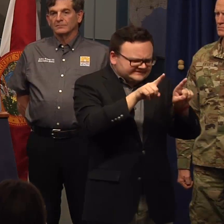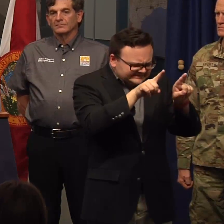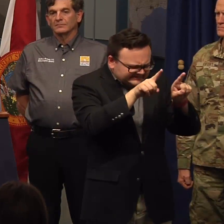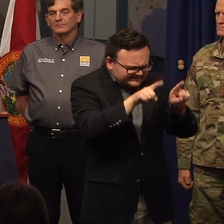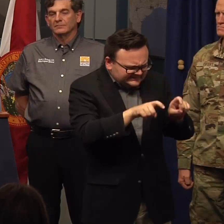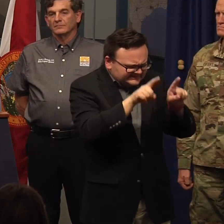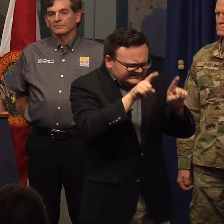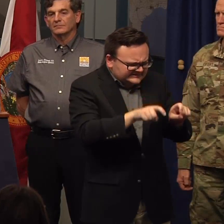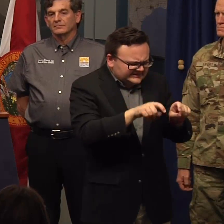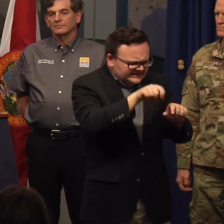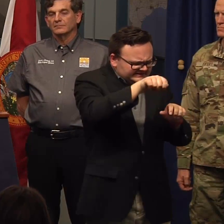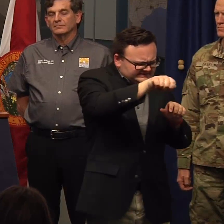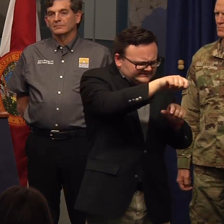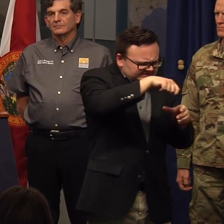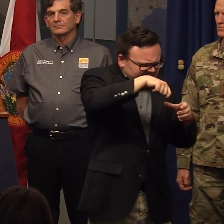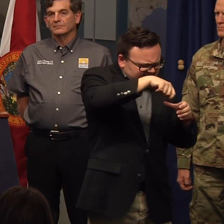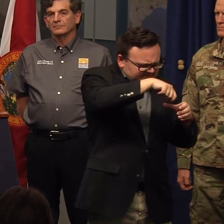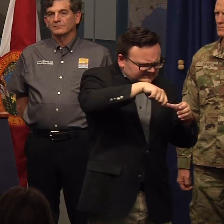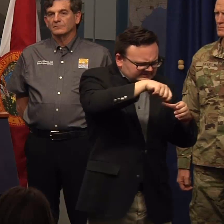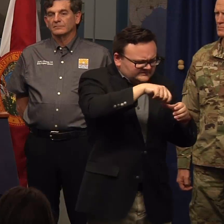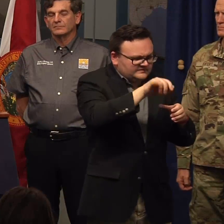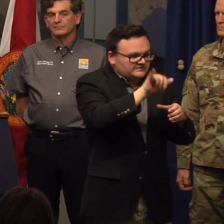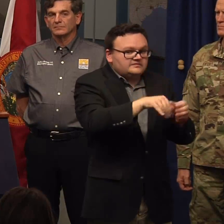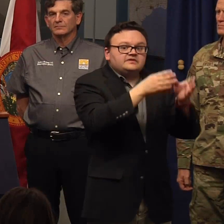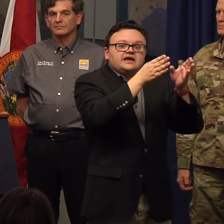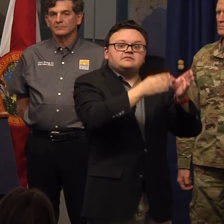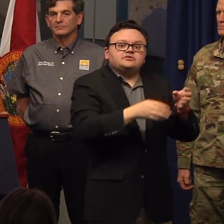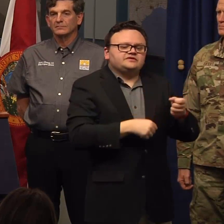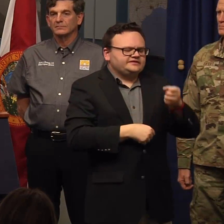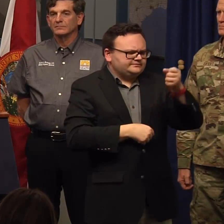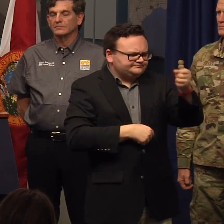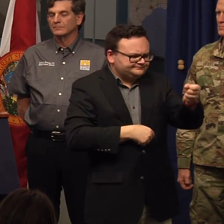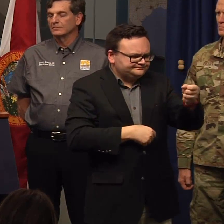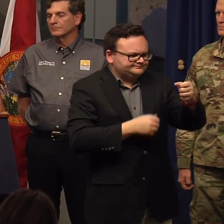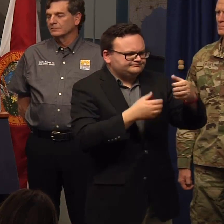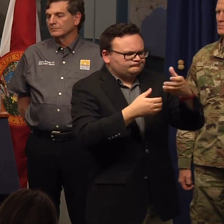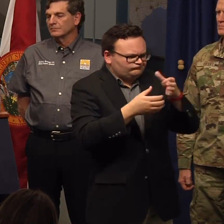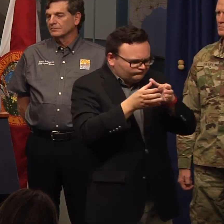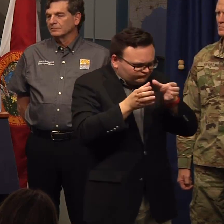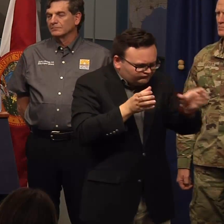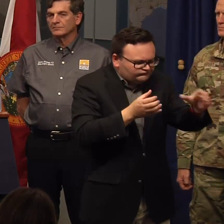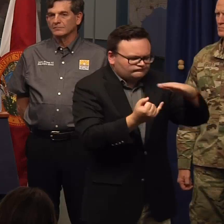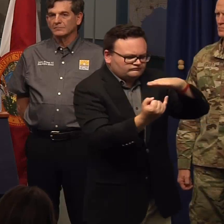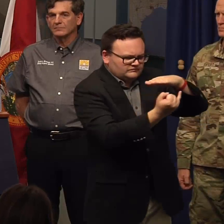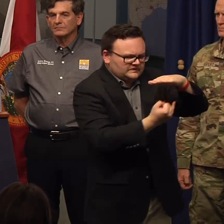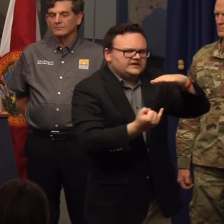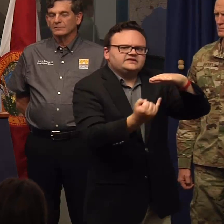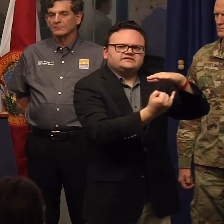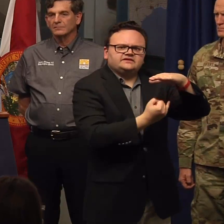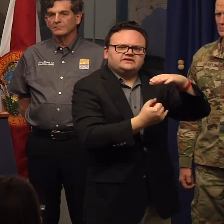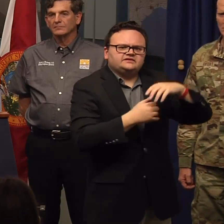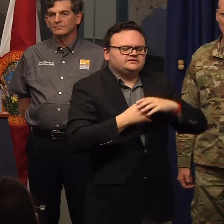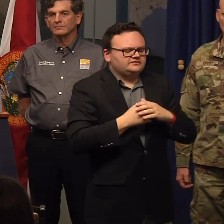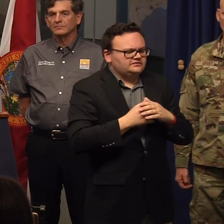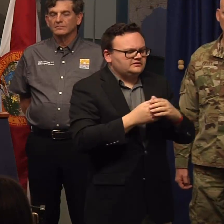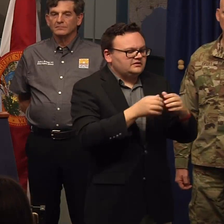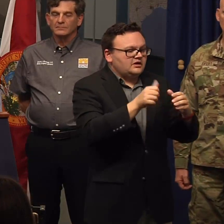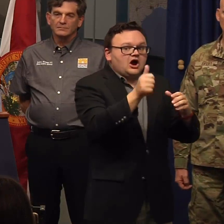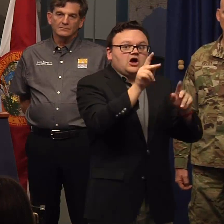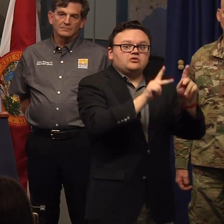COUNTY HEALTH DEPARTMENT. THEY ARE ON SITE TO SUPPORT THE FACILITY, TO MAKE SURE THE INDIVIDUAL THAT A SPECIMEN IS COLLECTED TO TEST FOR COVID-19.